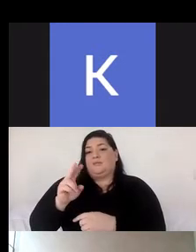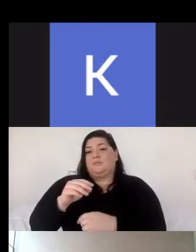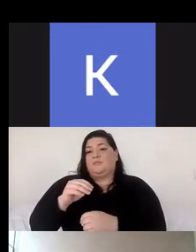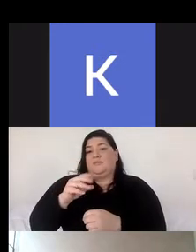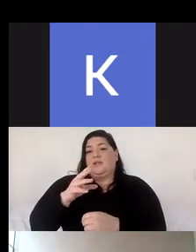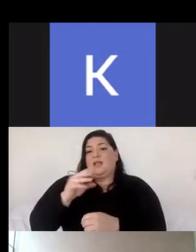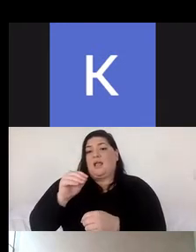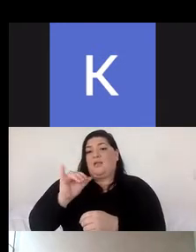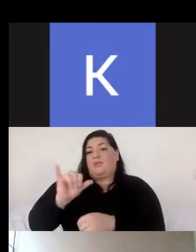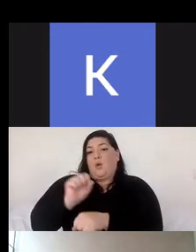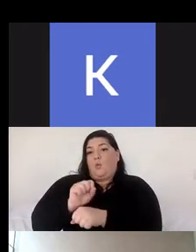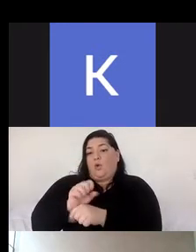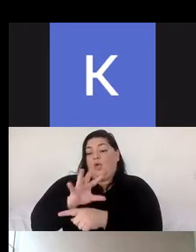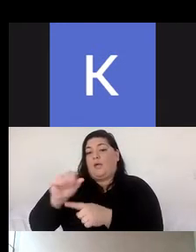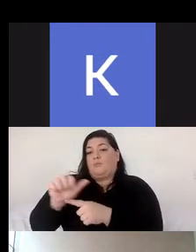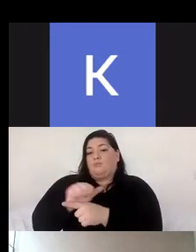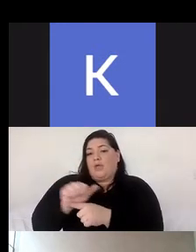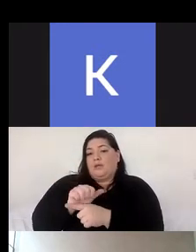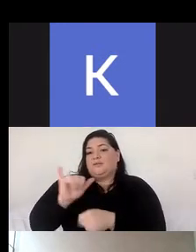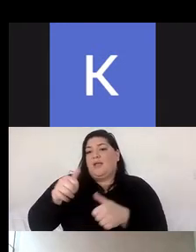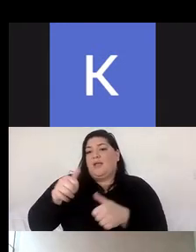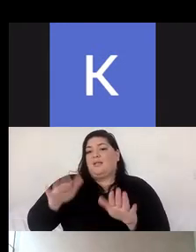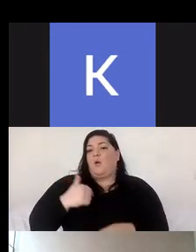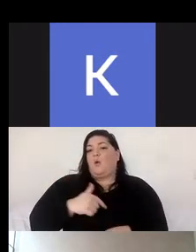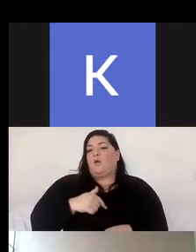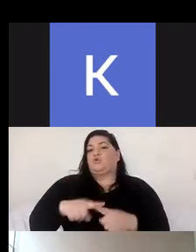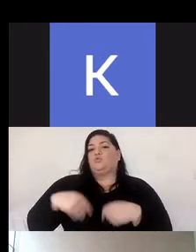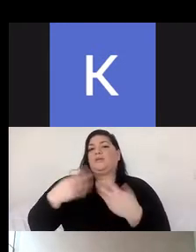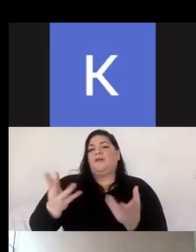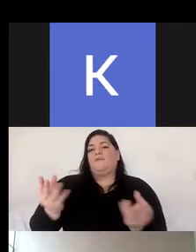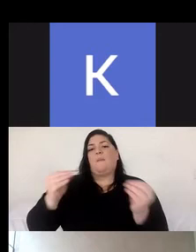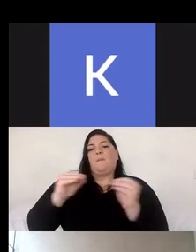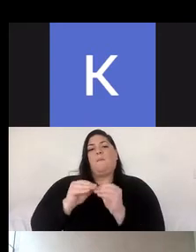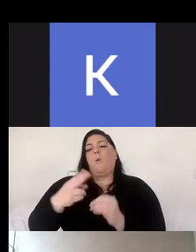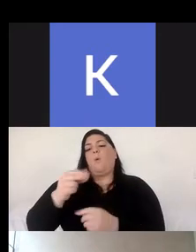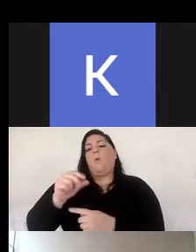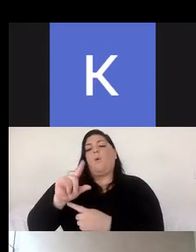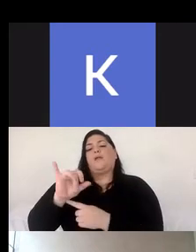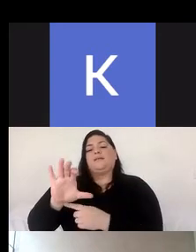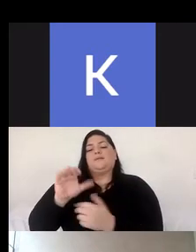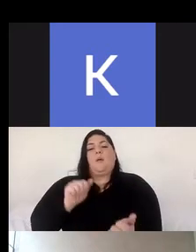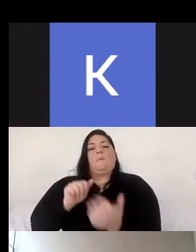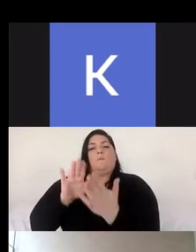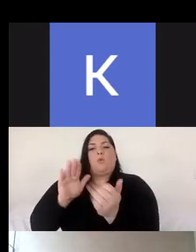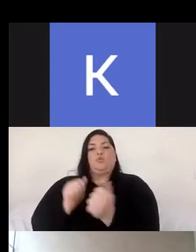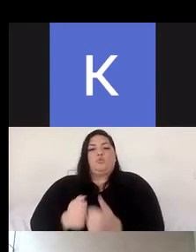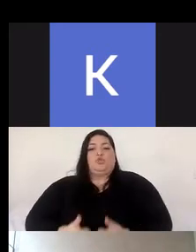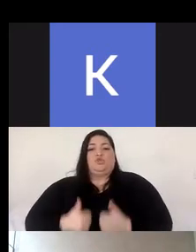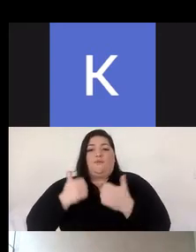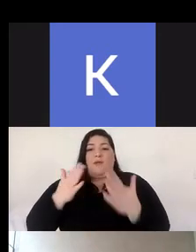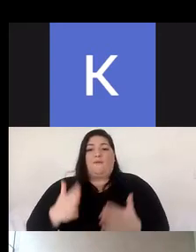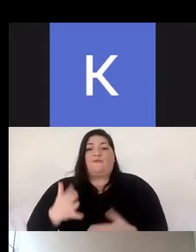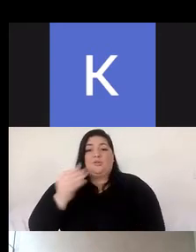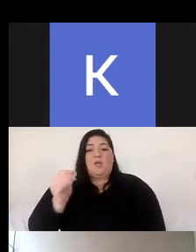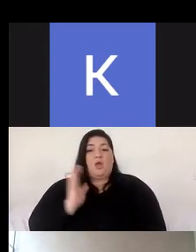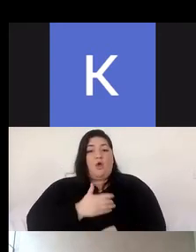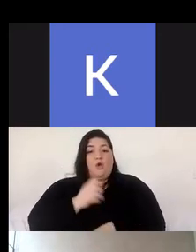work and practice, allowing us to provide a more holistic approach to our work with survivors."